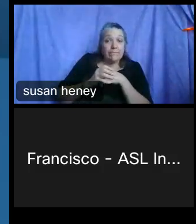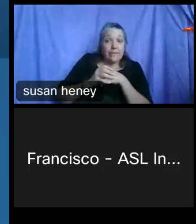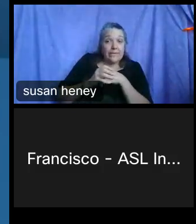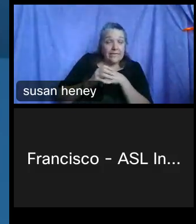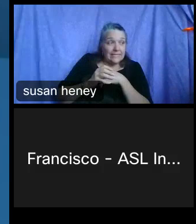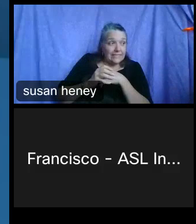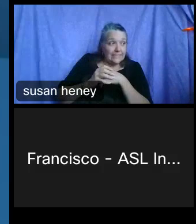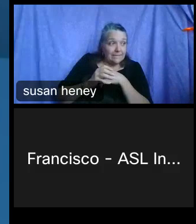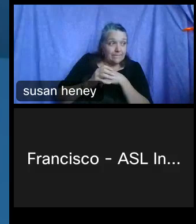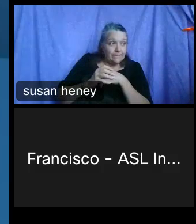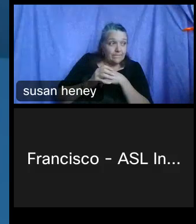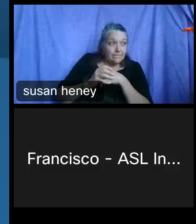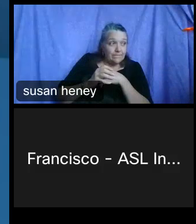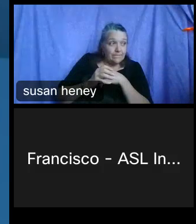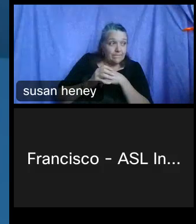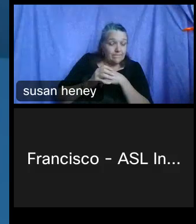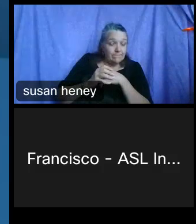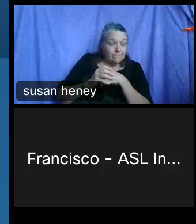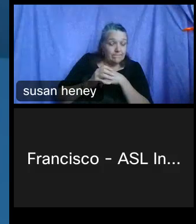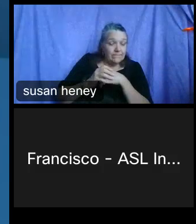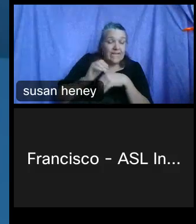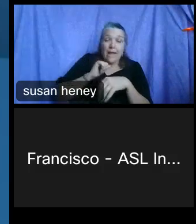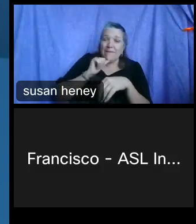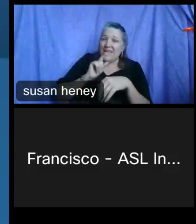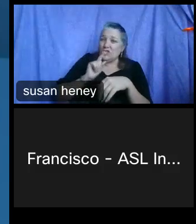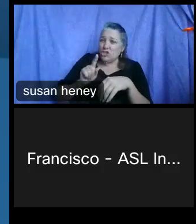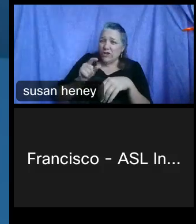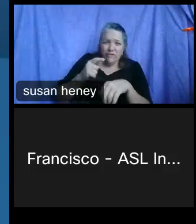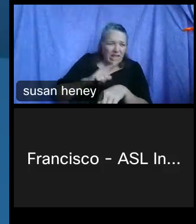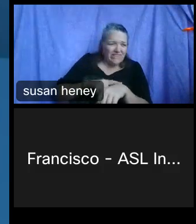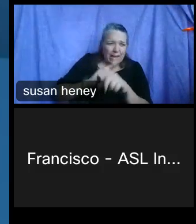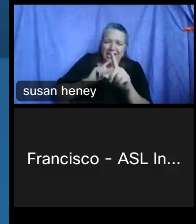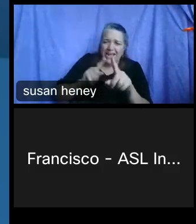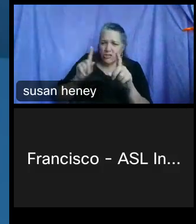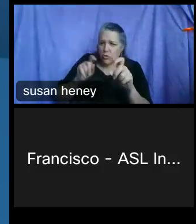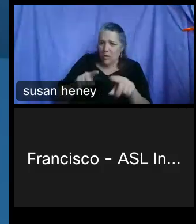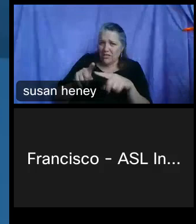if we have the time to field any questions. I'm going to leave that up to the moderators.